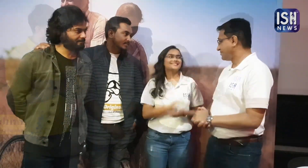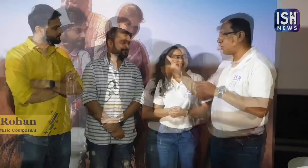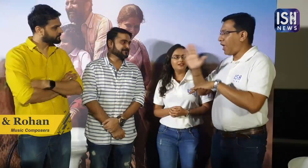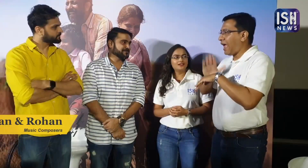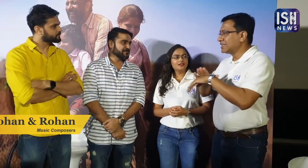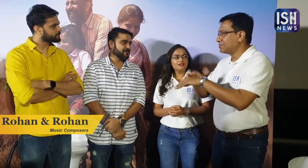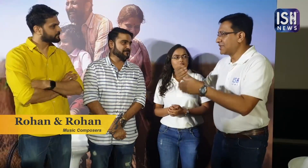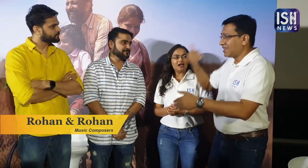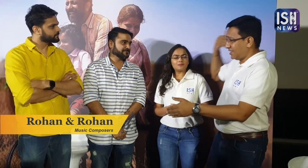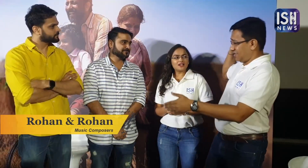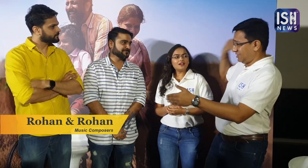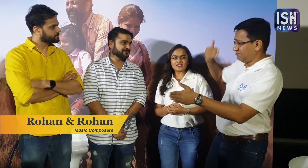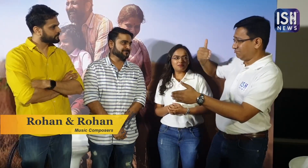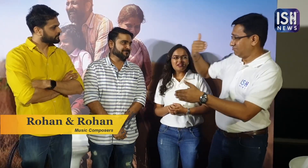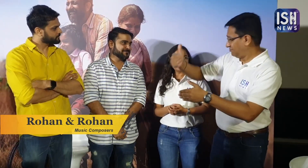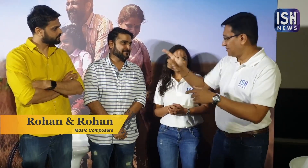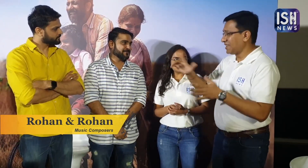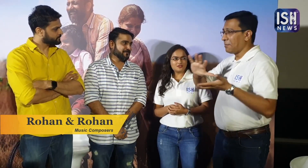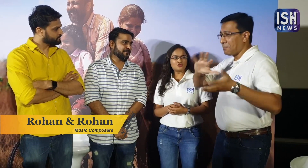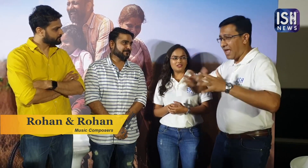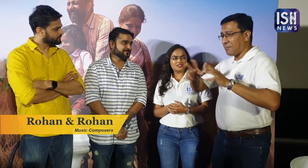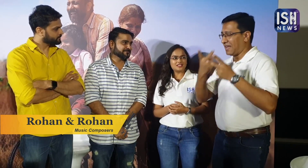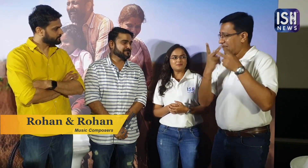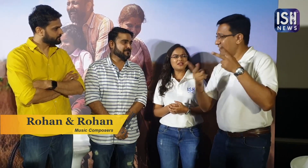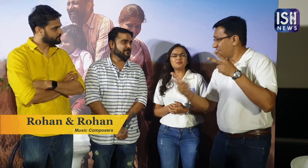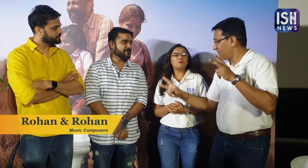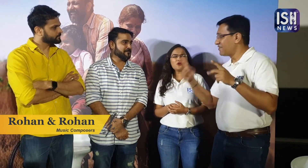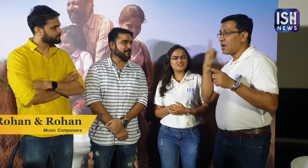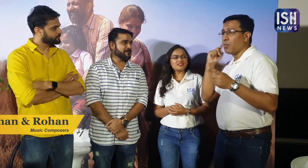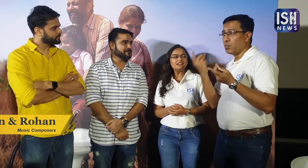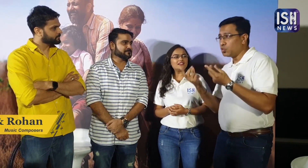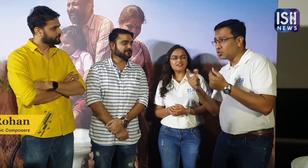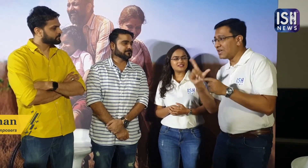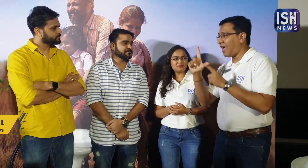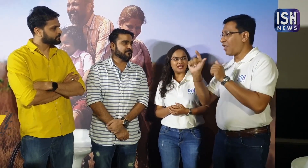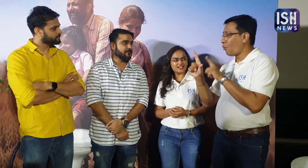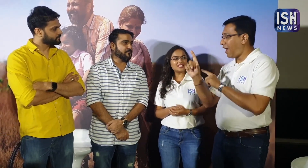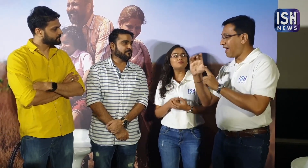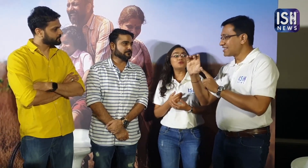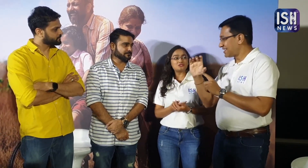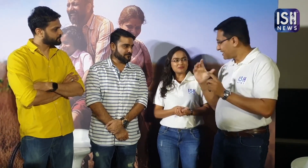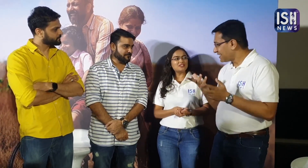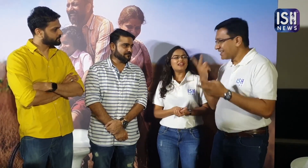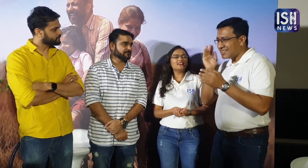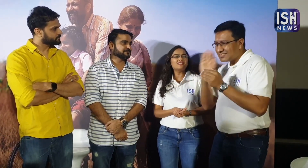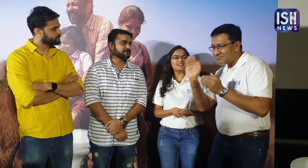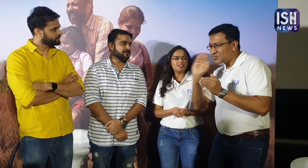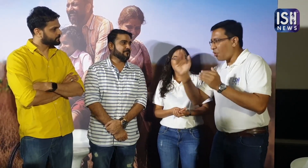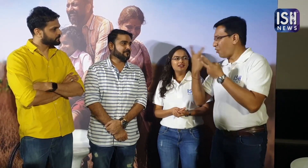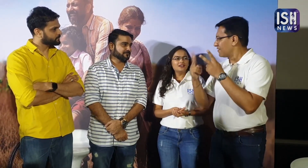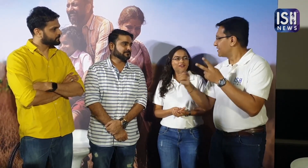You must have composed so many soundtracks for many films.